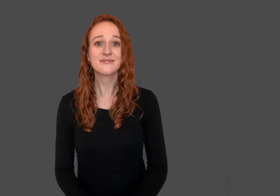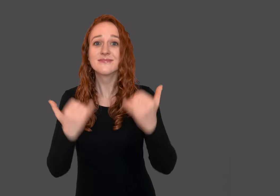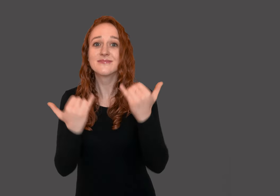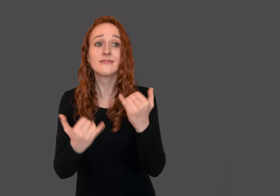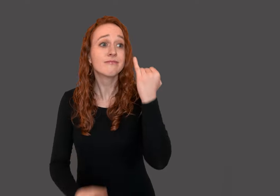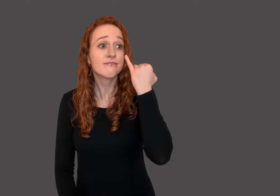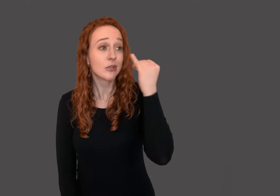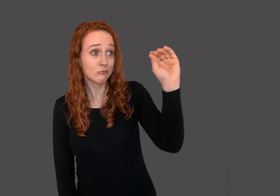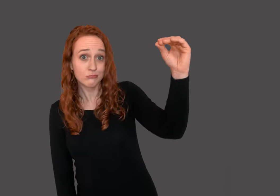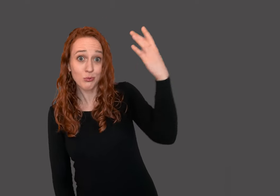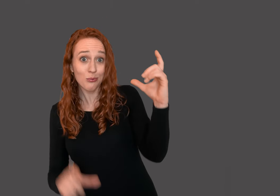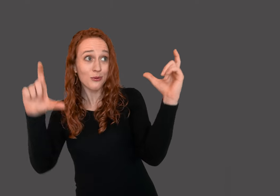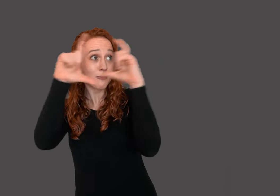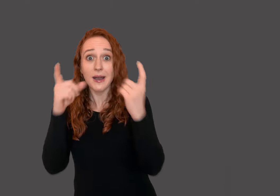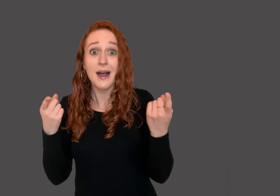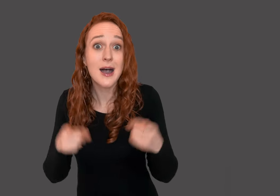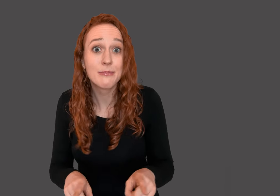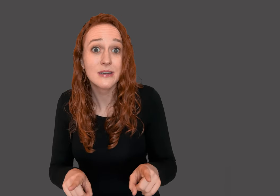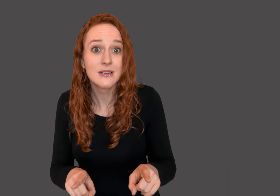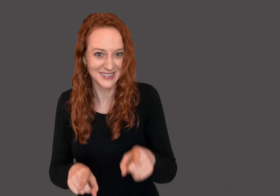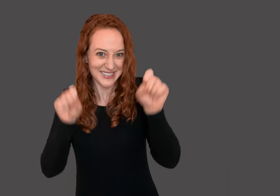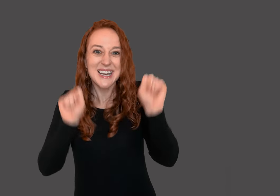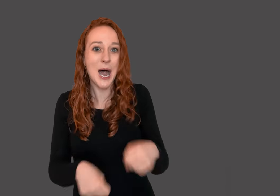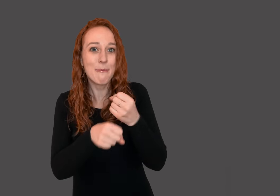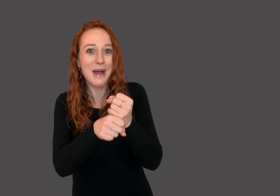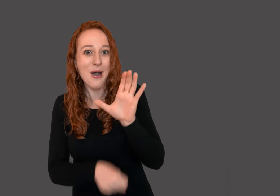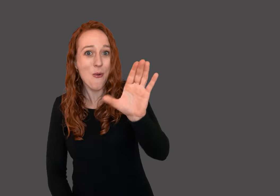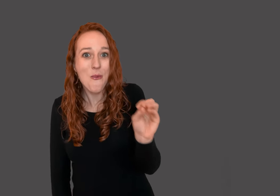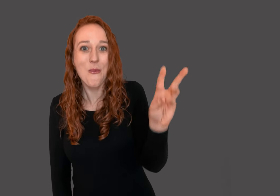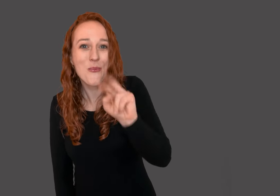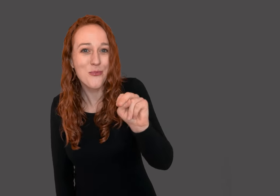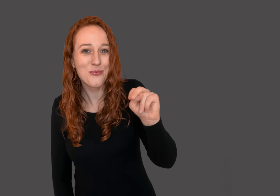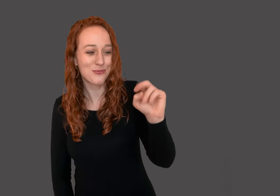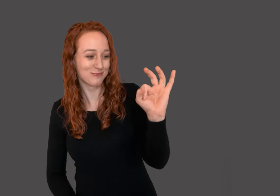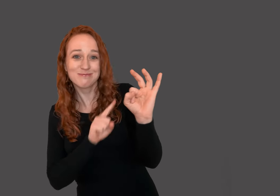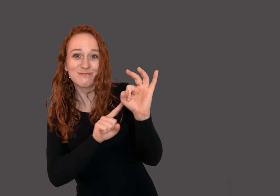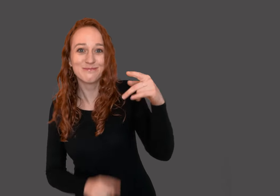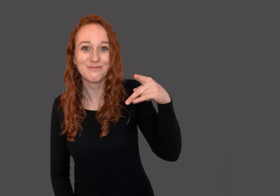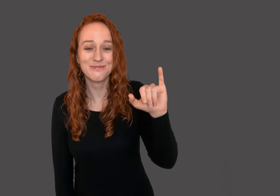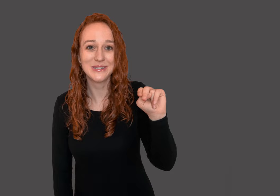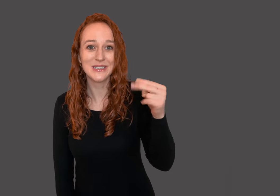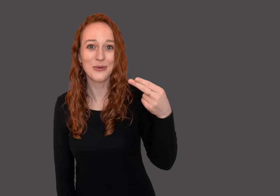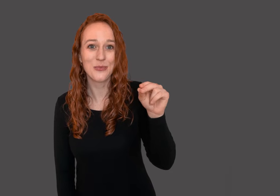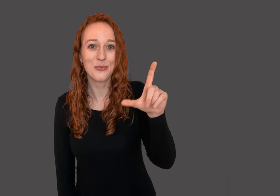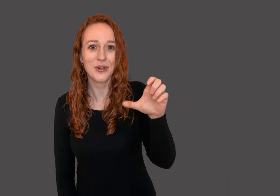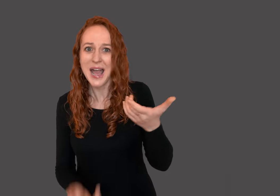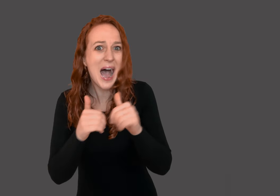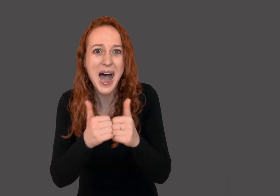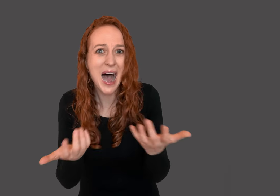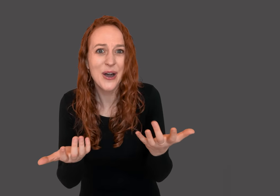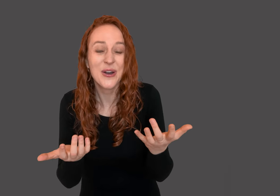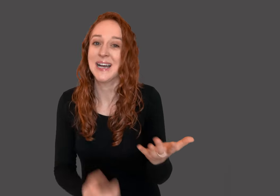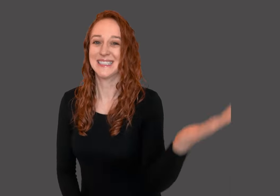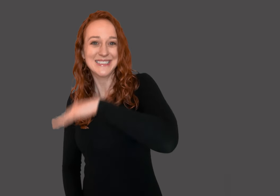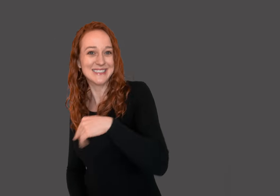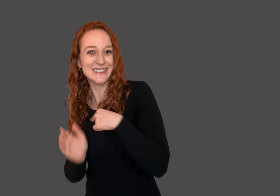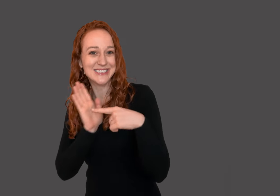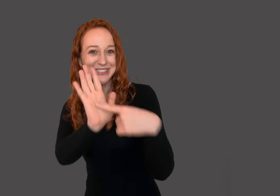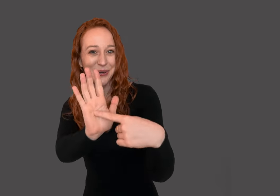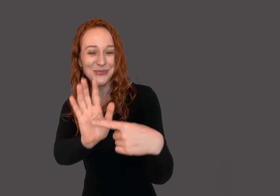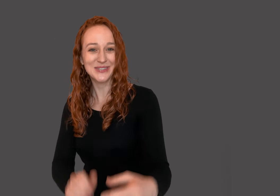You can make your own pinhole to use for the next solar eclipse. I’ll show you how!